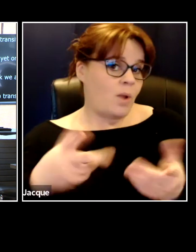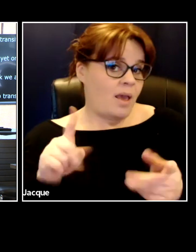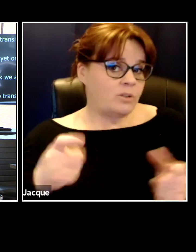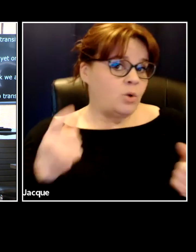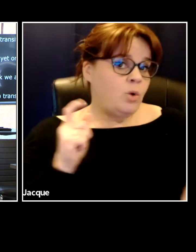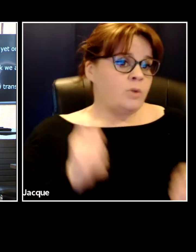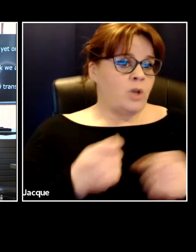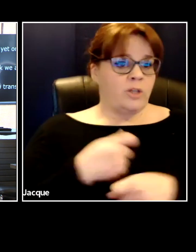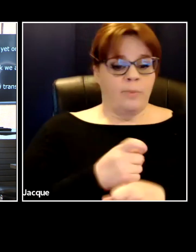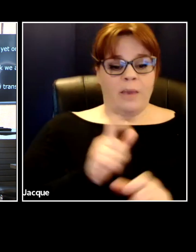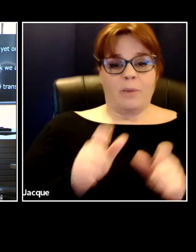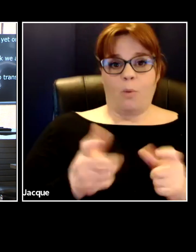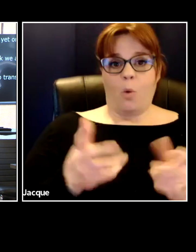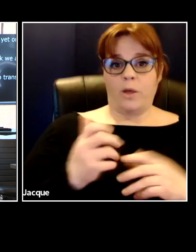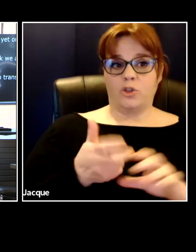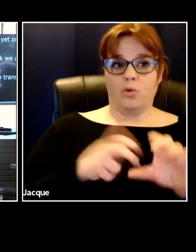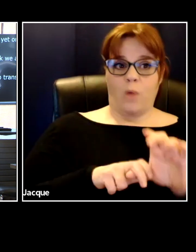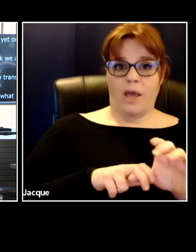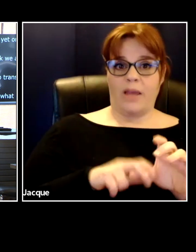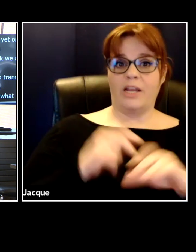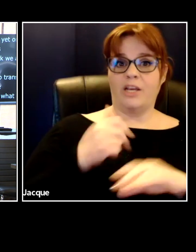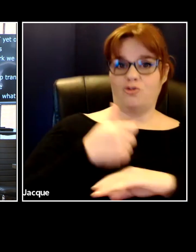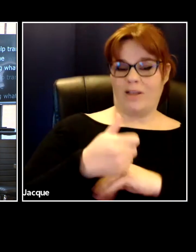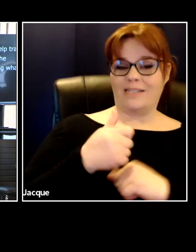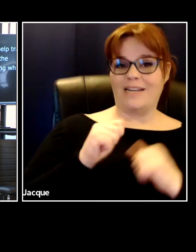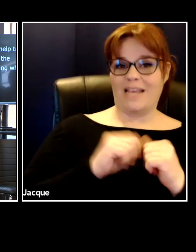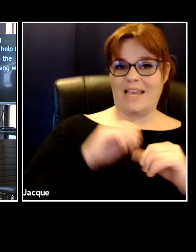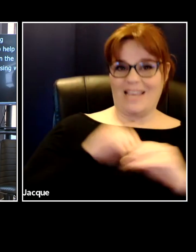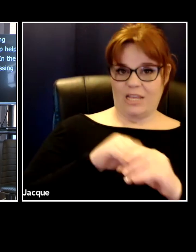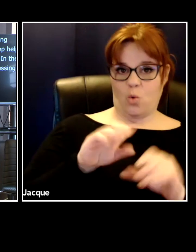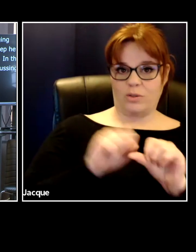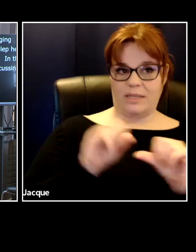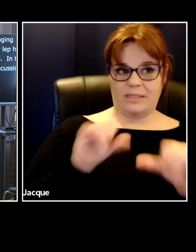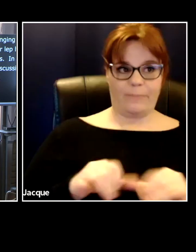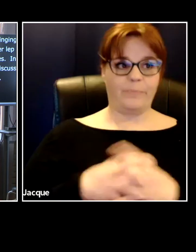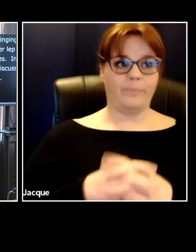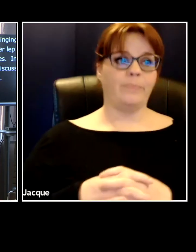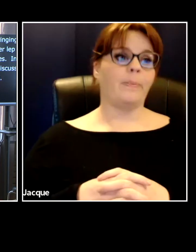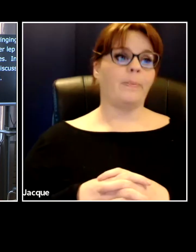want to ride transit in your agency or in your system, right? Um or if you have to do budget cuts